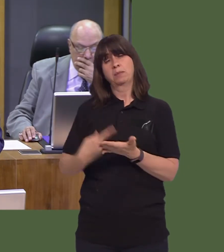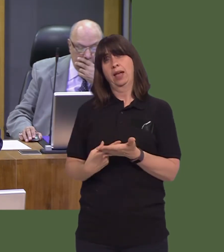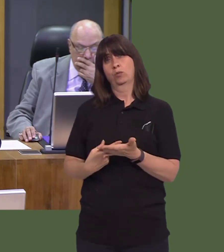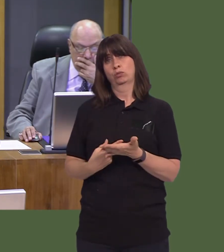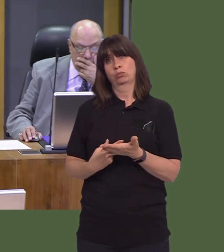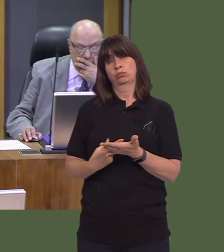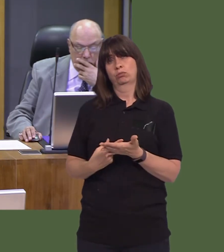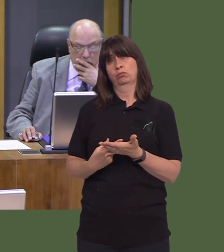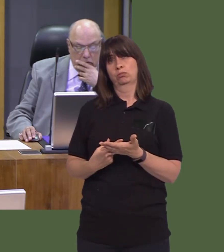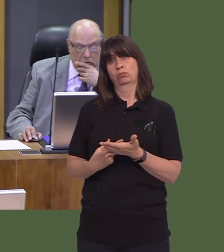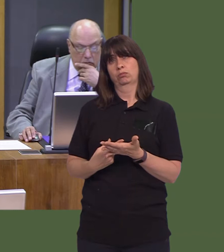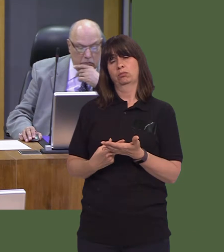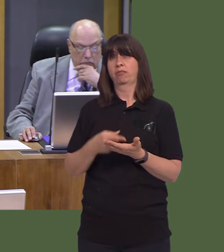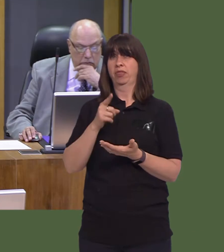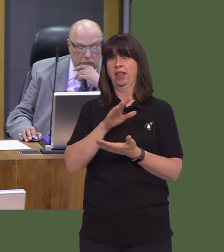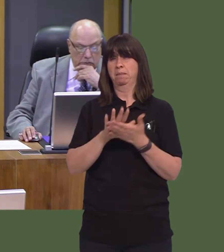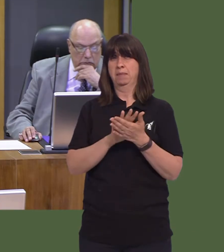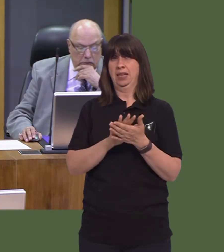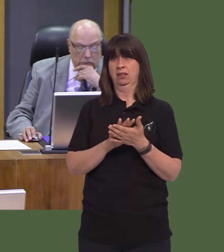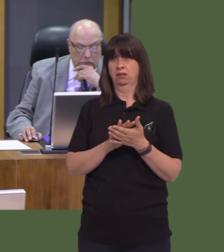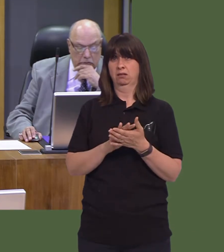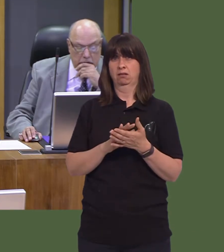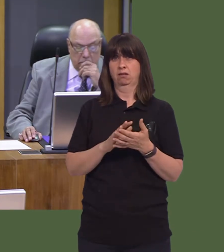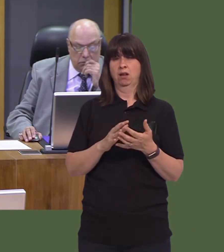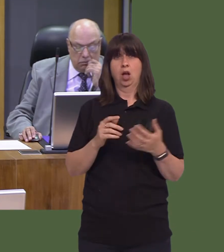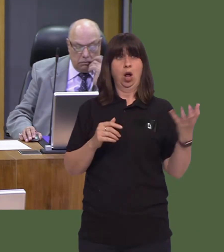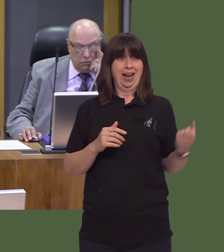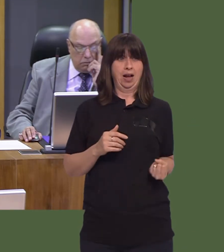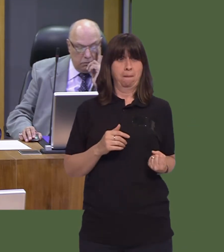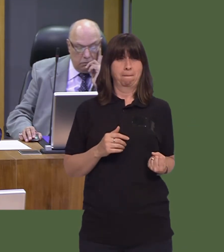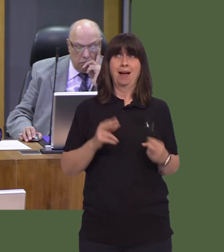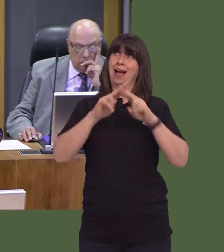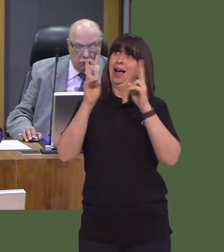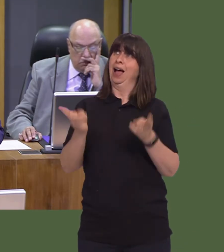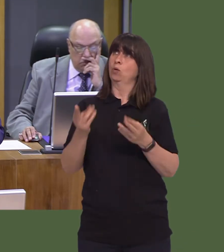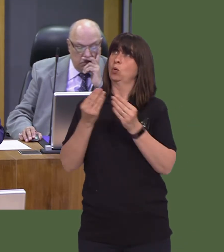That's between six and seven times the average income. That's why we have a housing crisis.